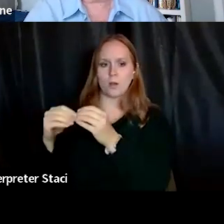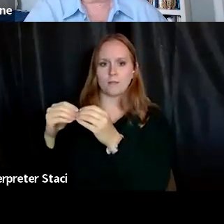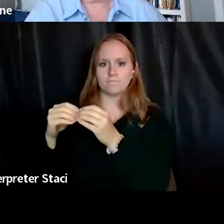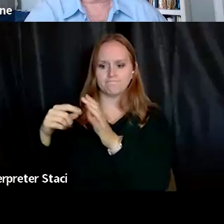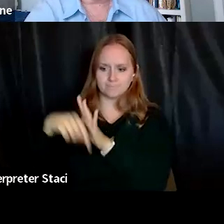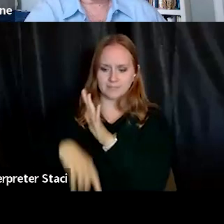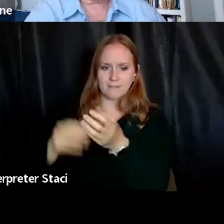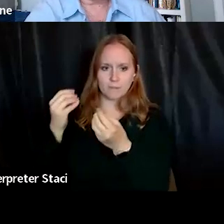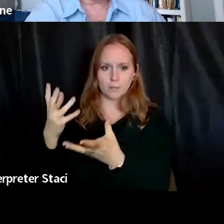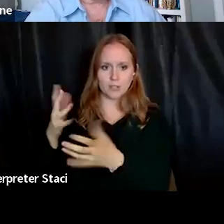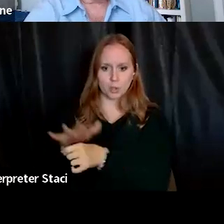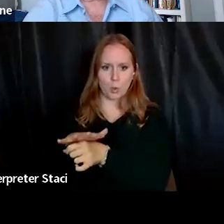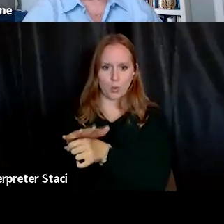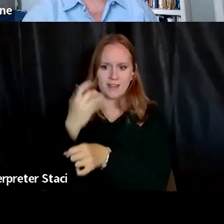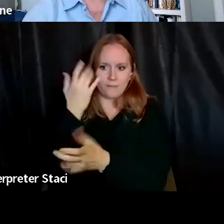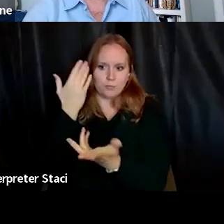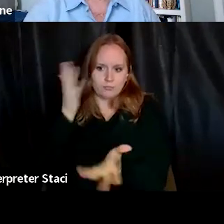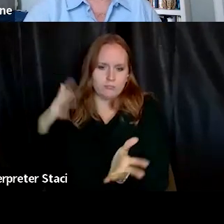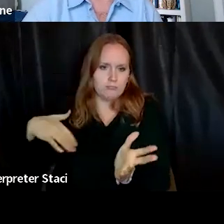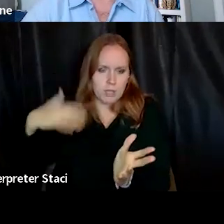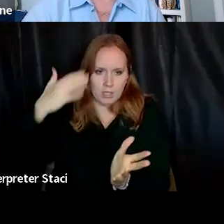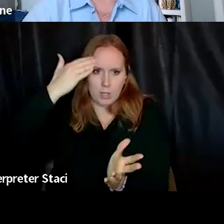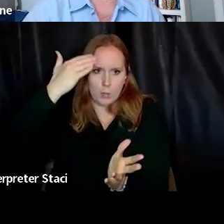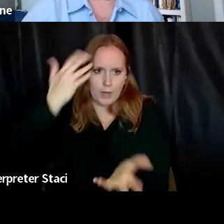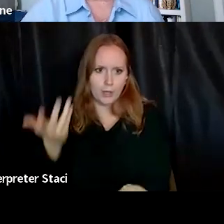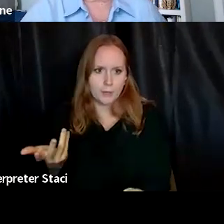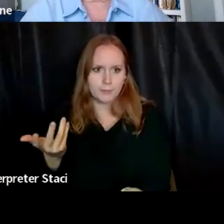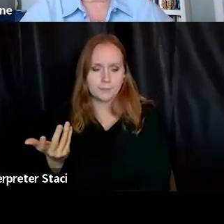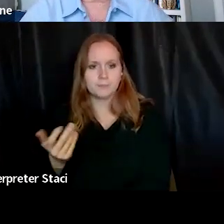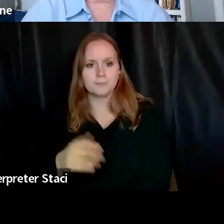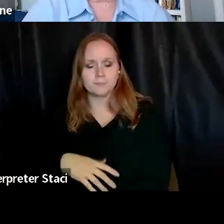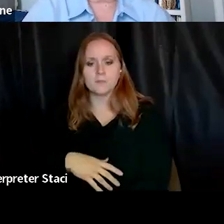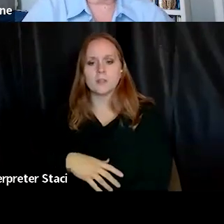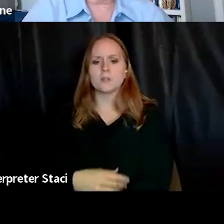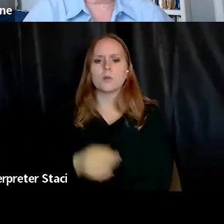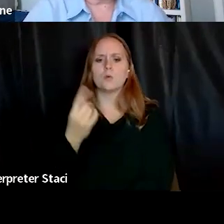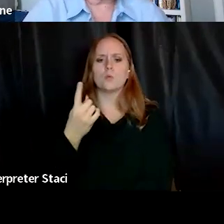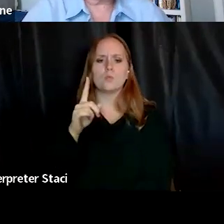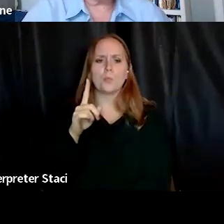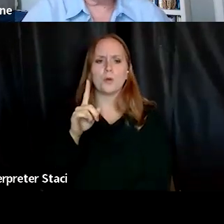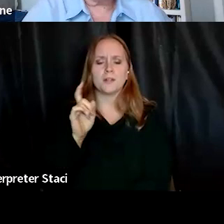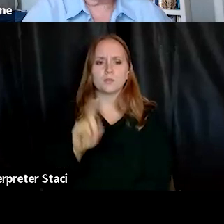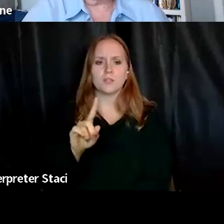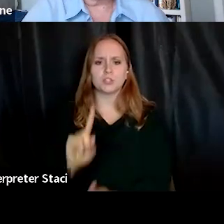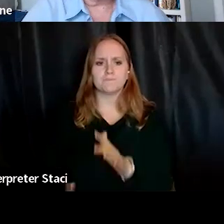you know, if you are not aware. So we got a question from an individual, and this is quite common,